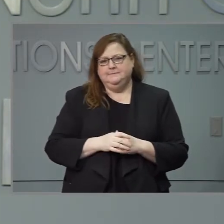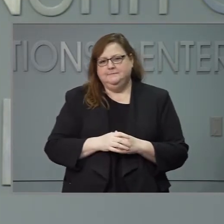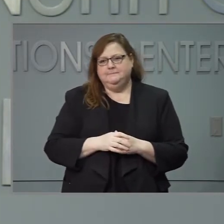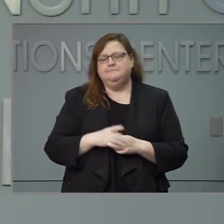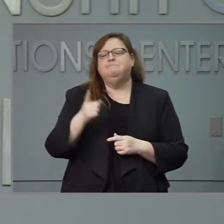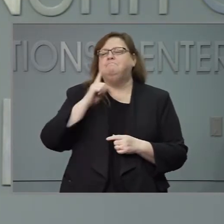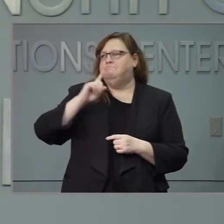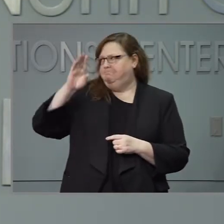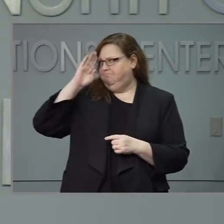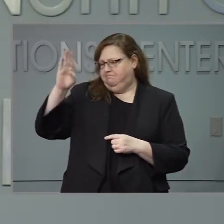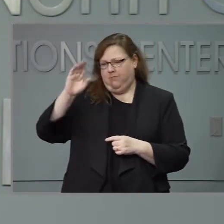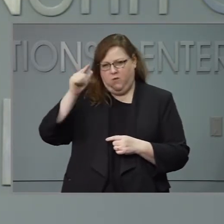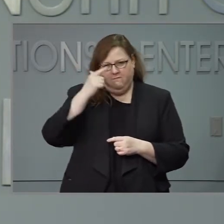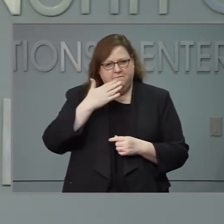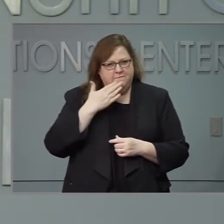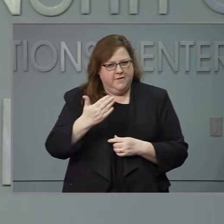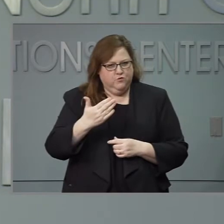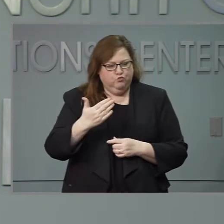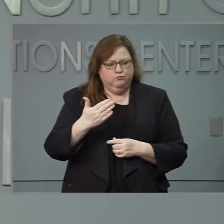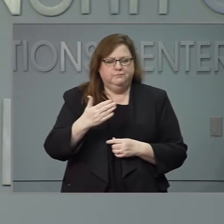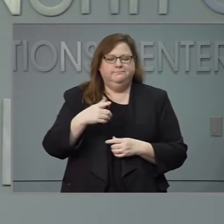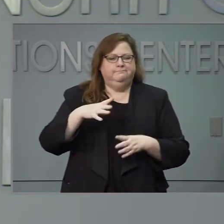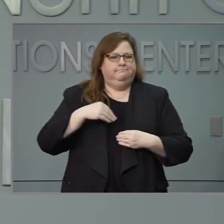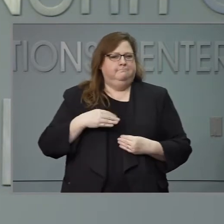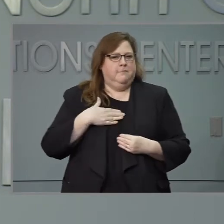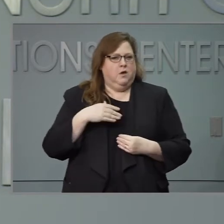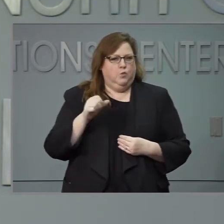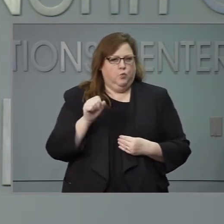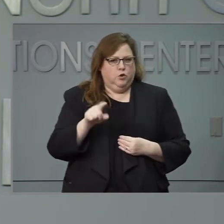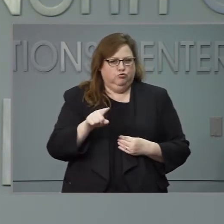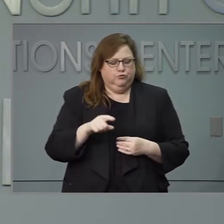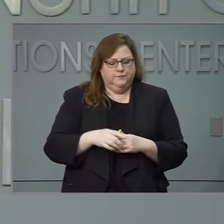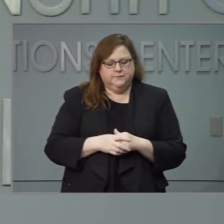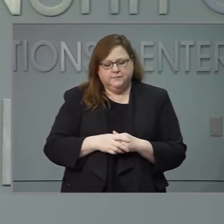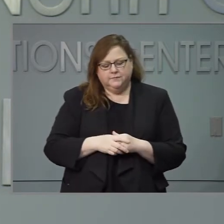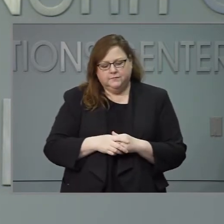O MENOS TODO EL TIEMPO, 35% DE LOS CASOS POSITIVOS, EL